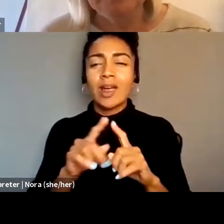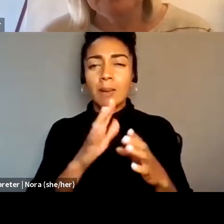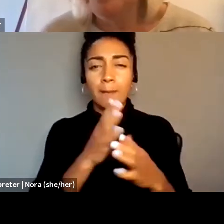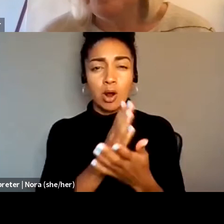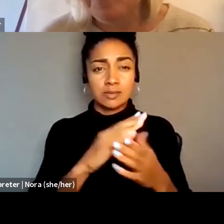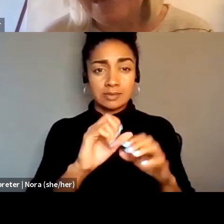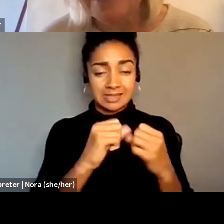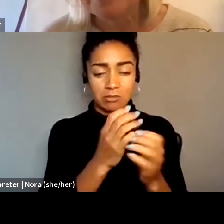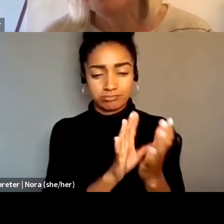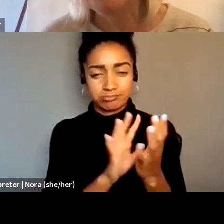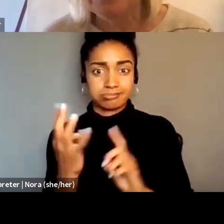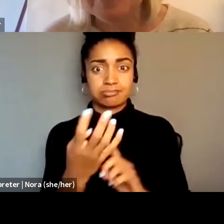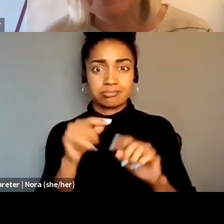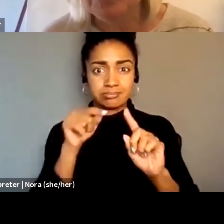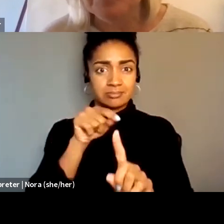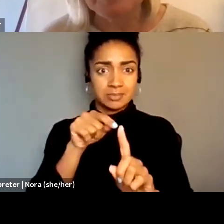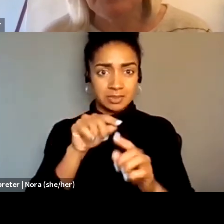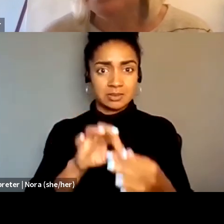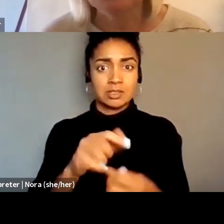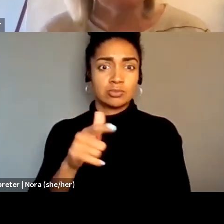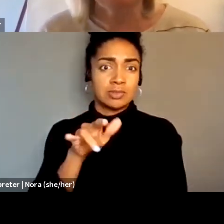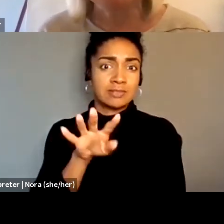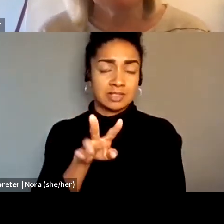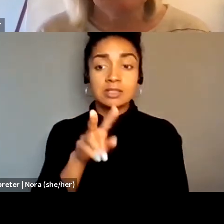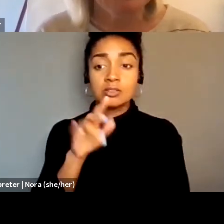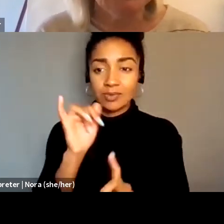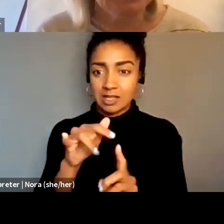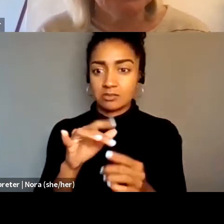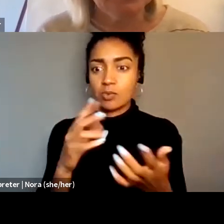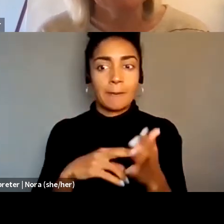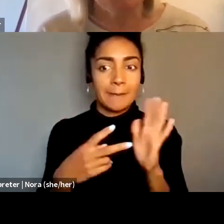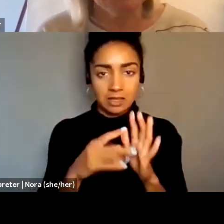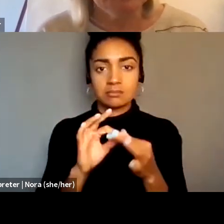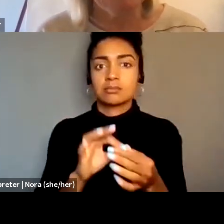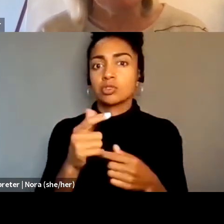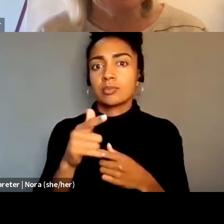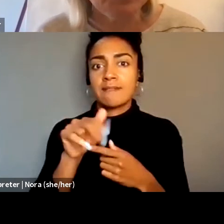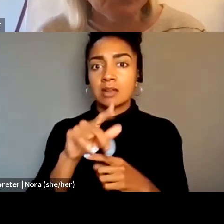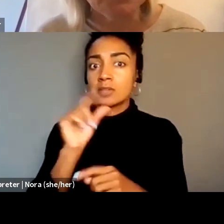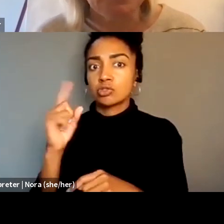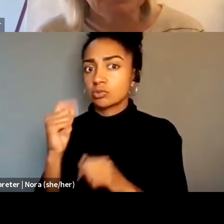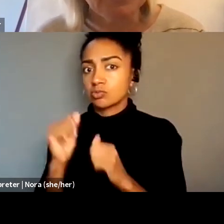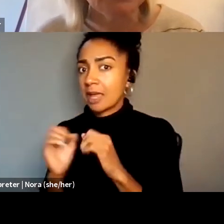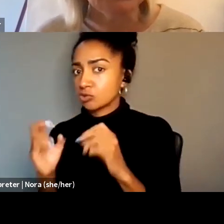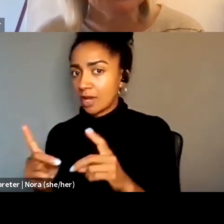education, that's part of it, but it's a broader coalition of